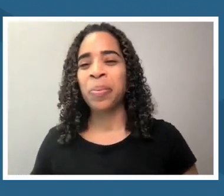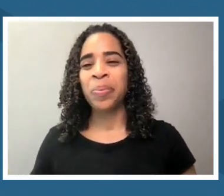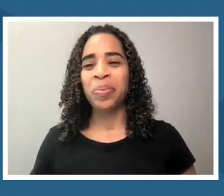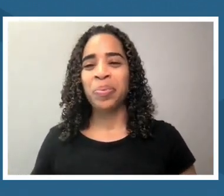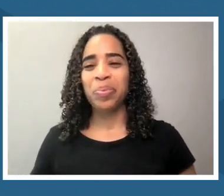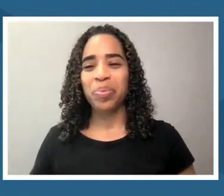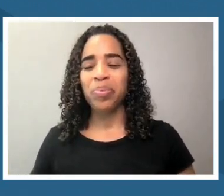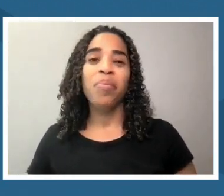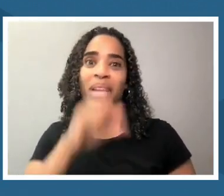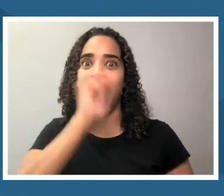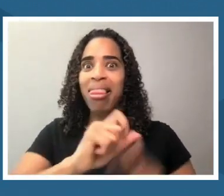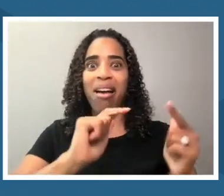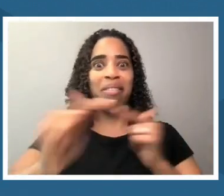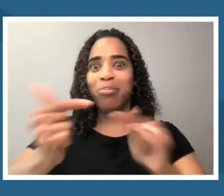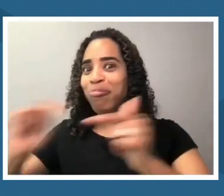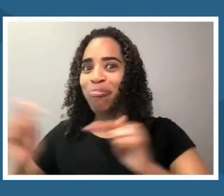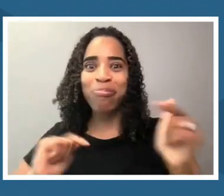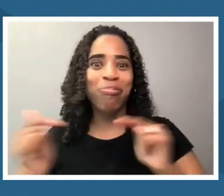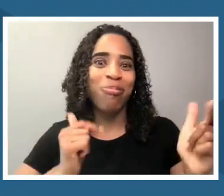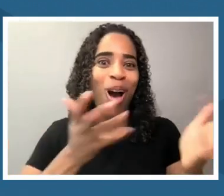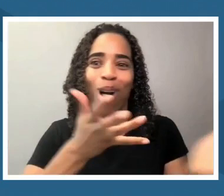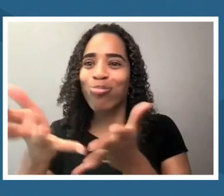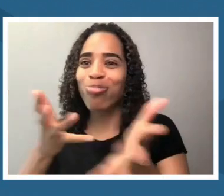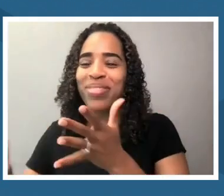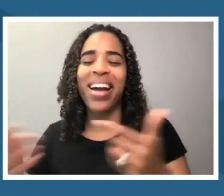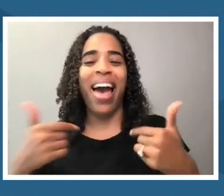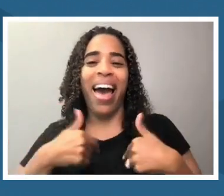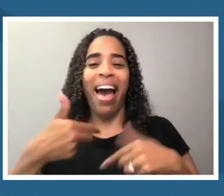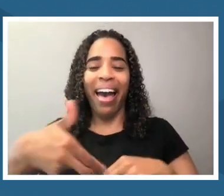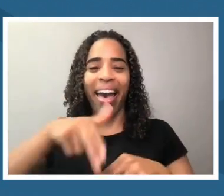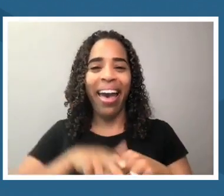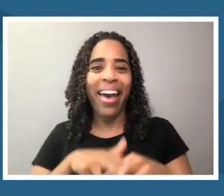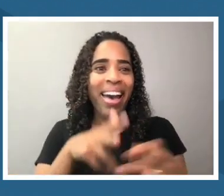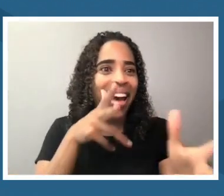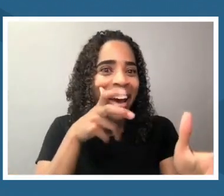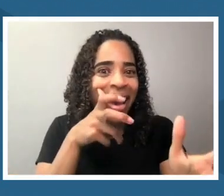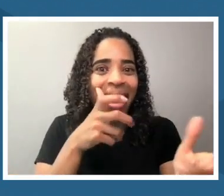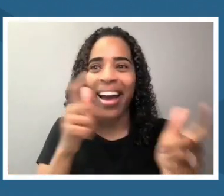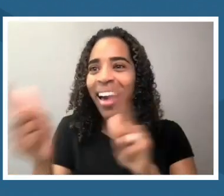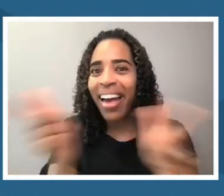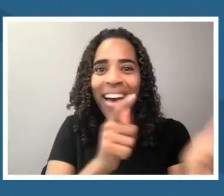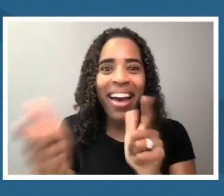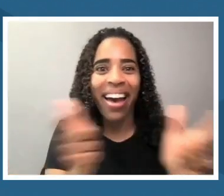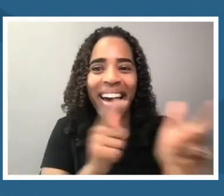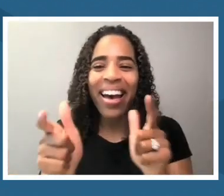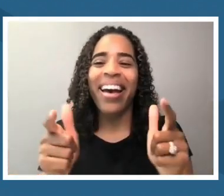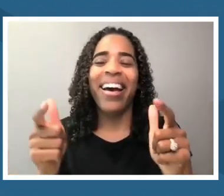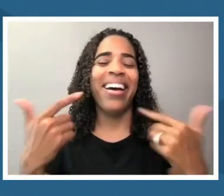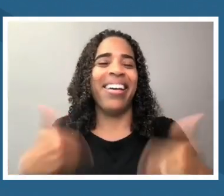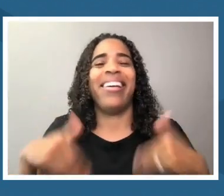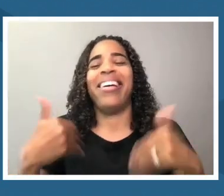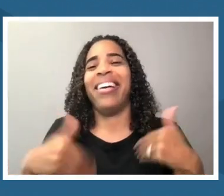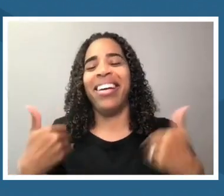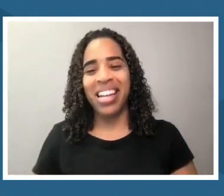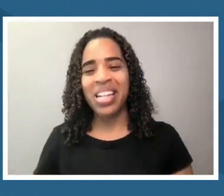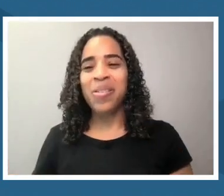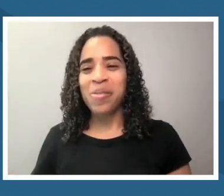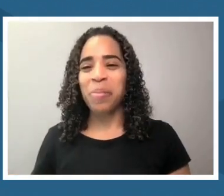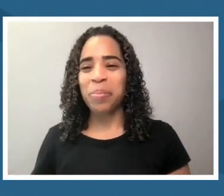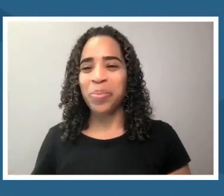just sitting here and listening um to the two of you talking to each other and